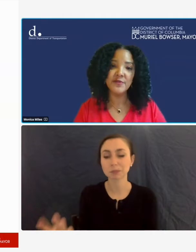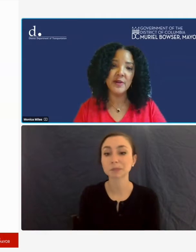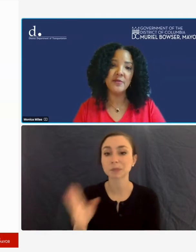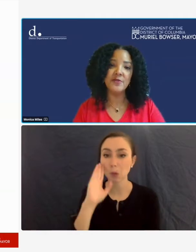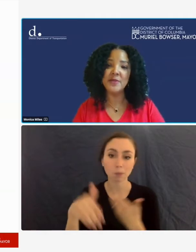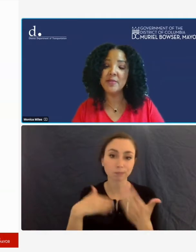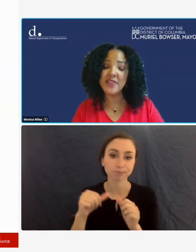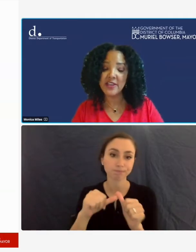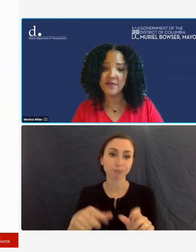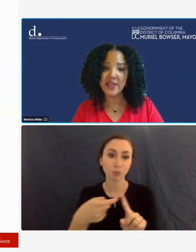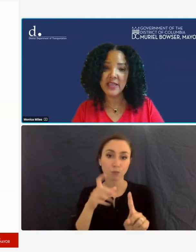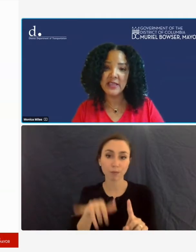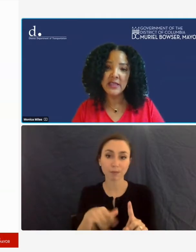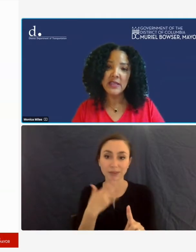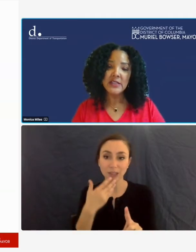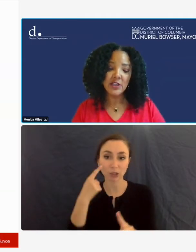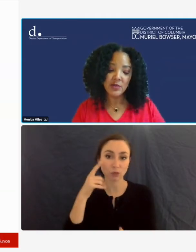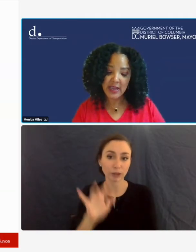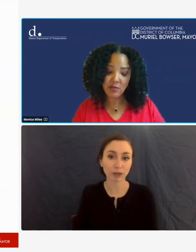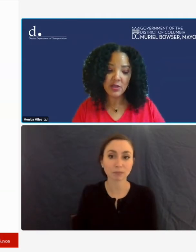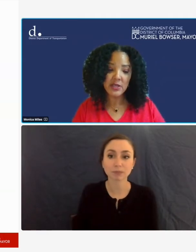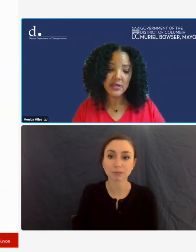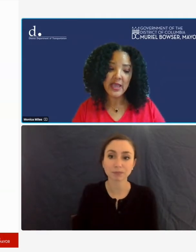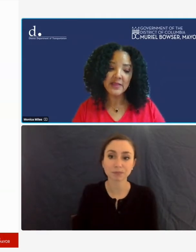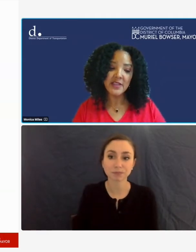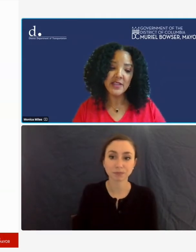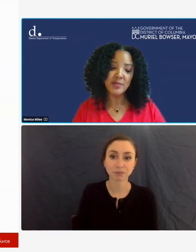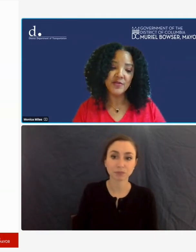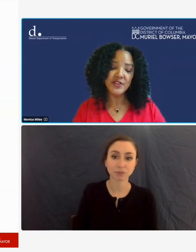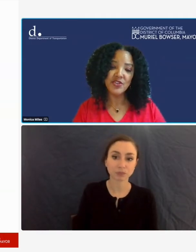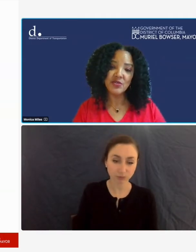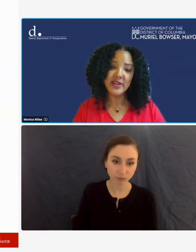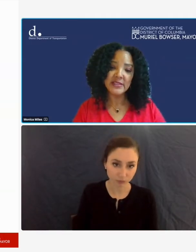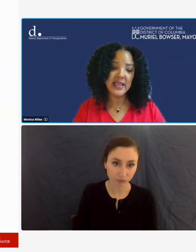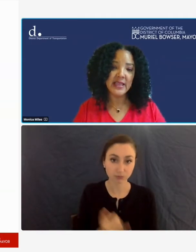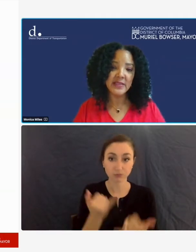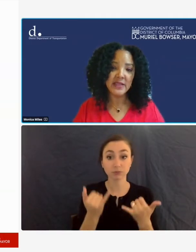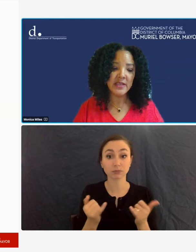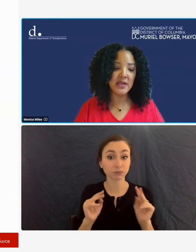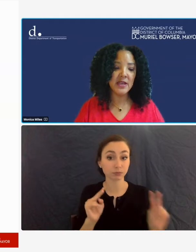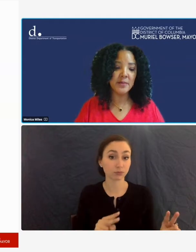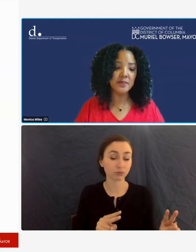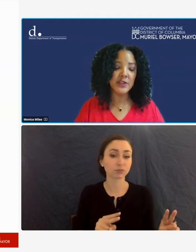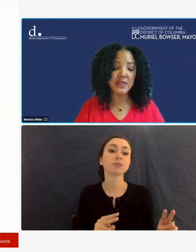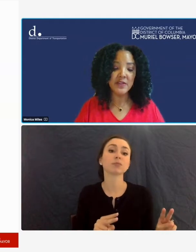there but thank you for that so now we're looking at the provisional rates and the um and the final